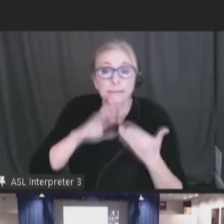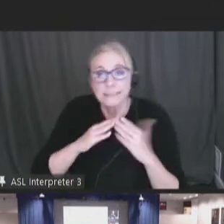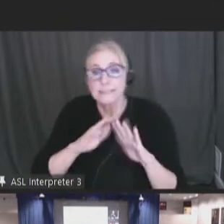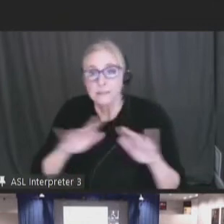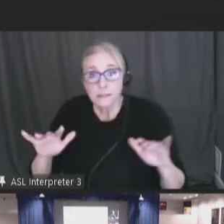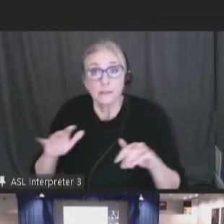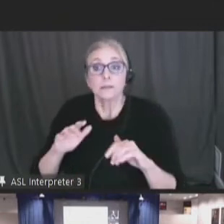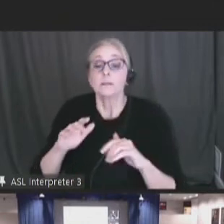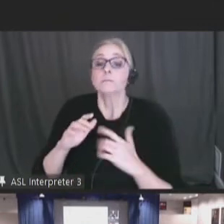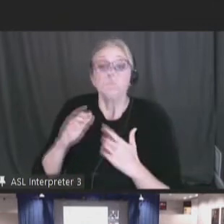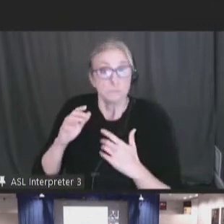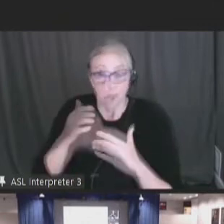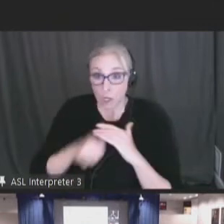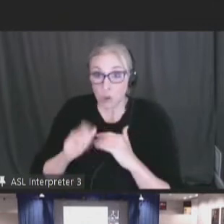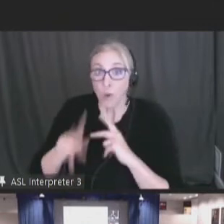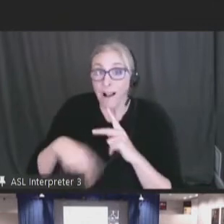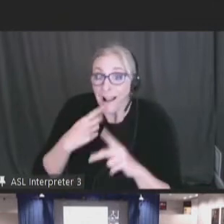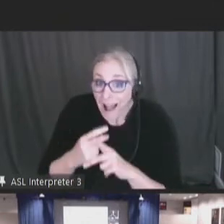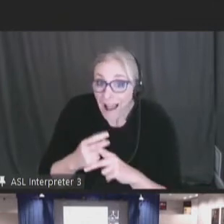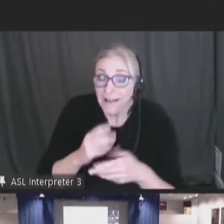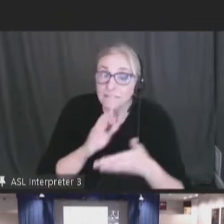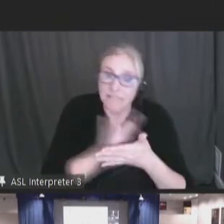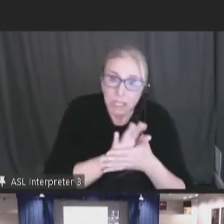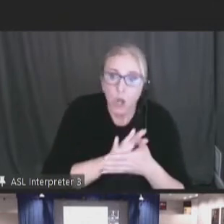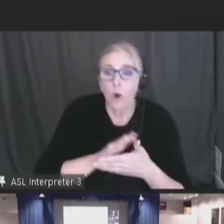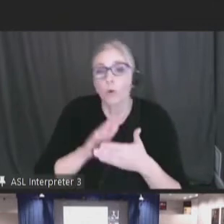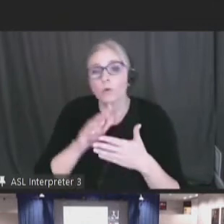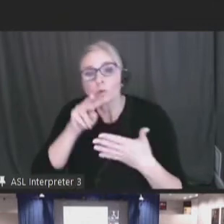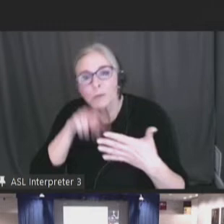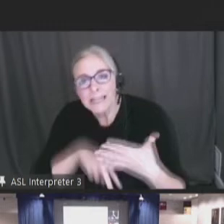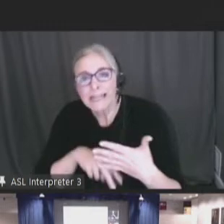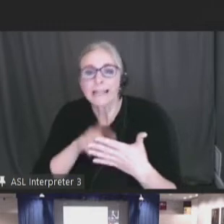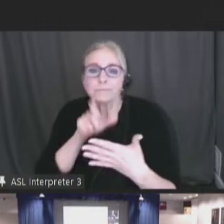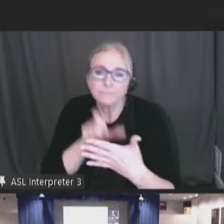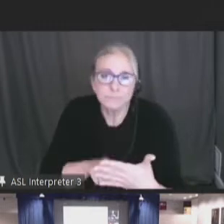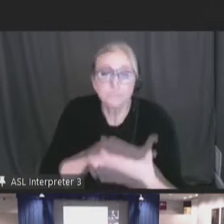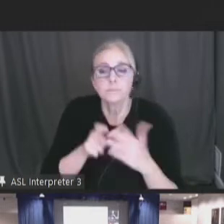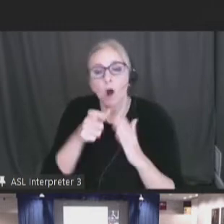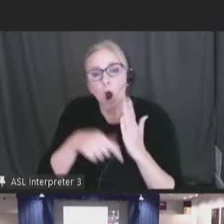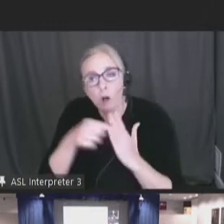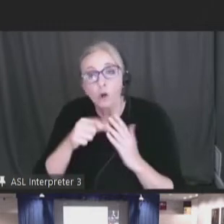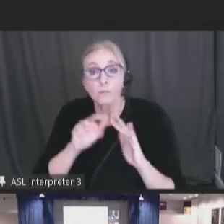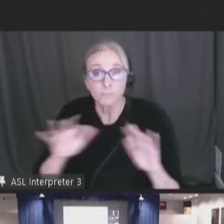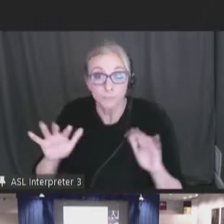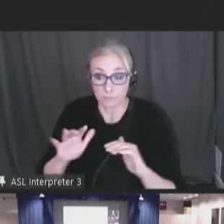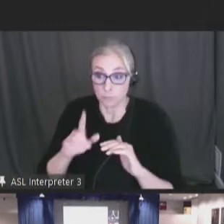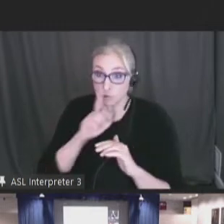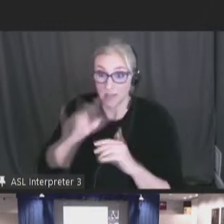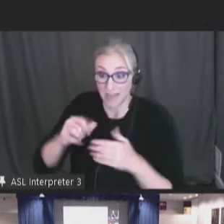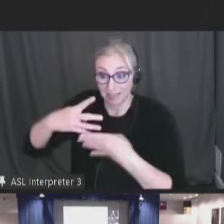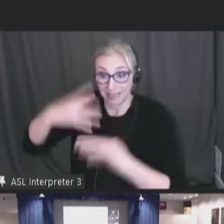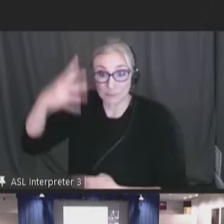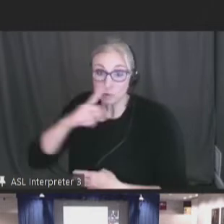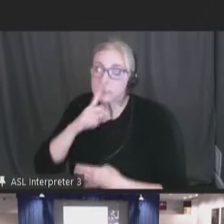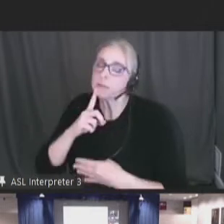by media type. And so, we think that repository will be very valuable as we look to the future.